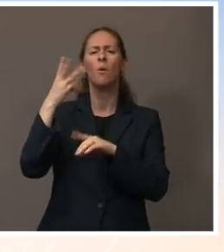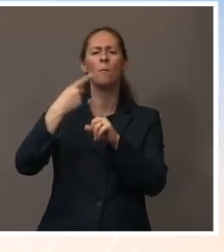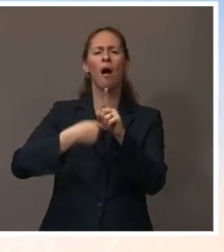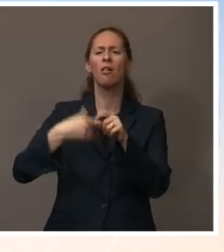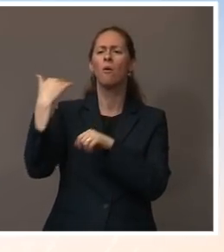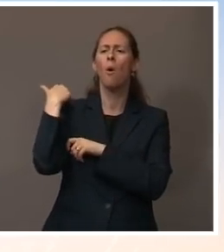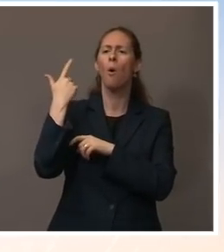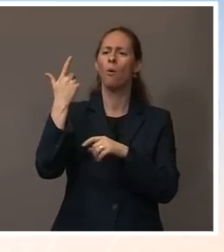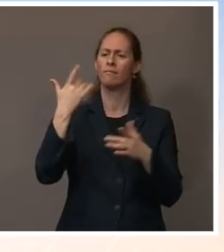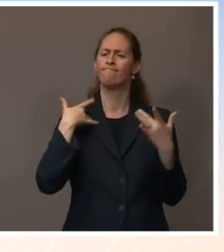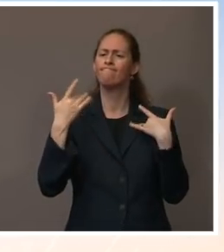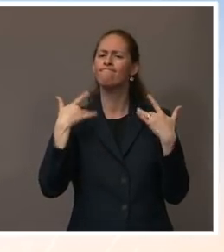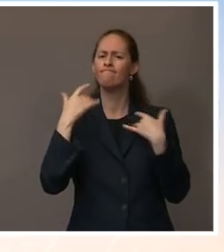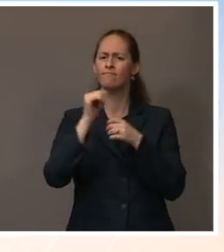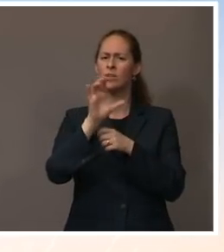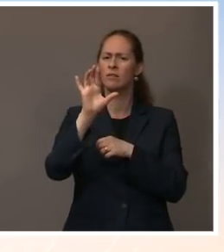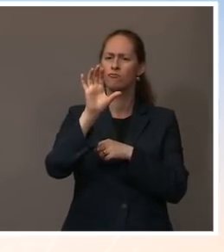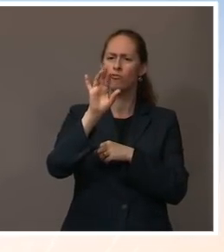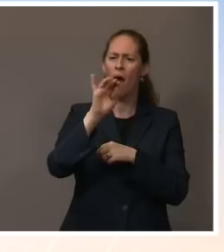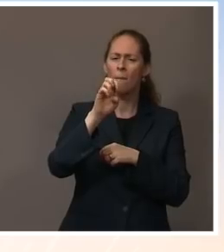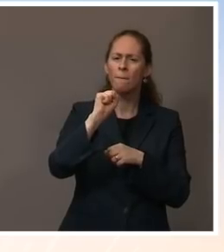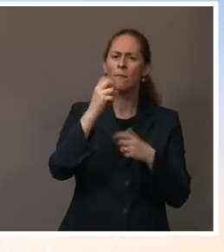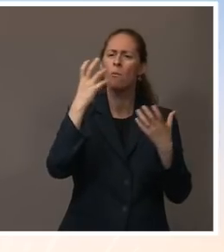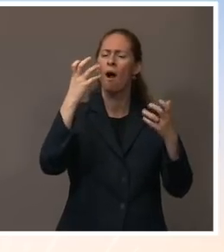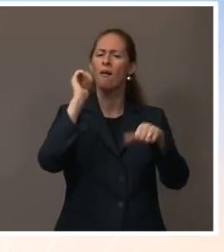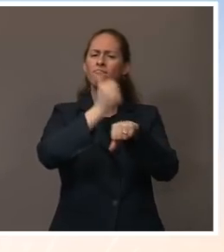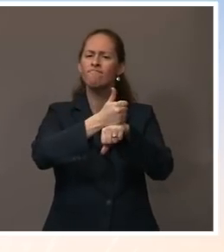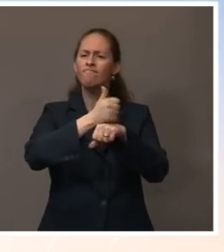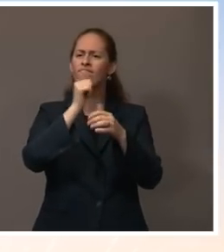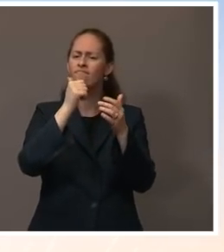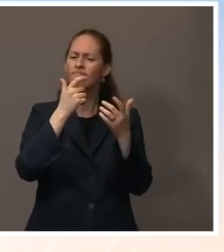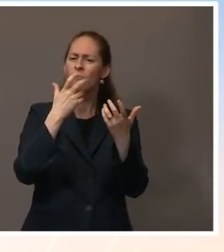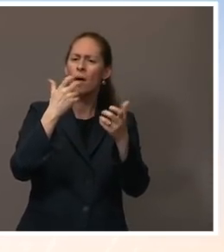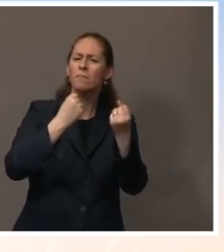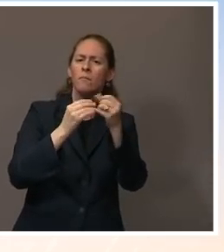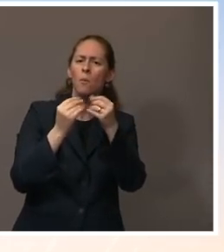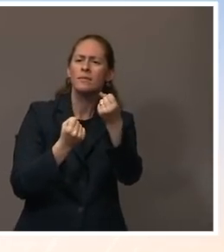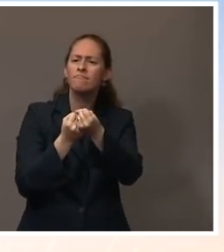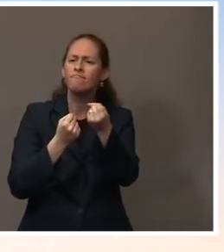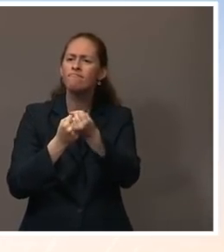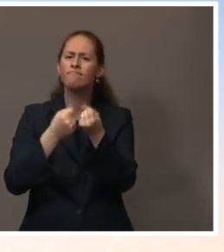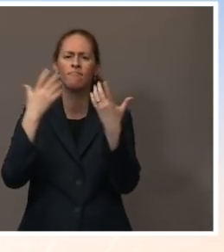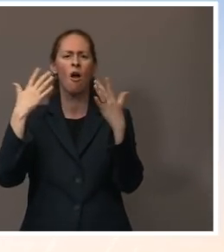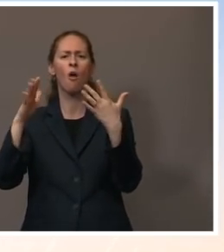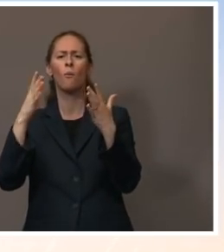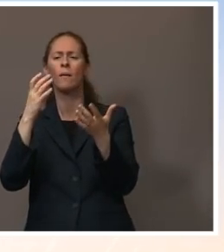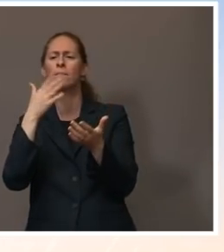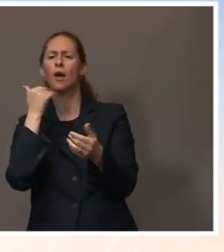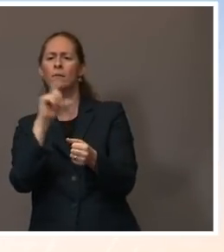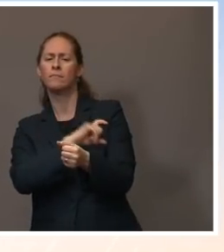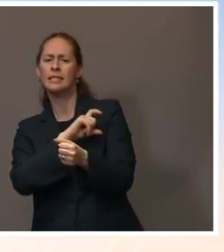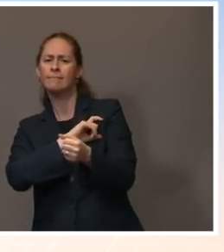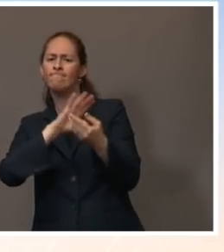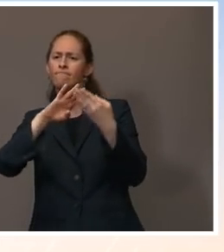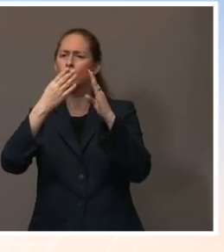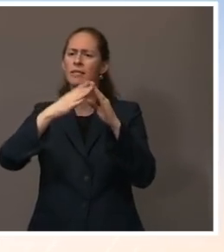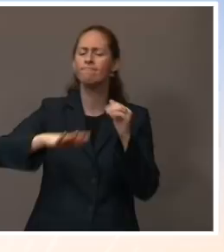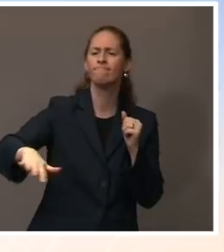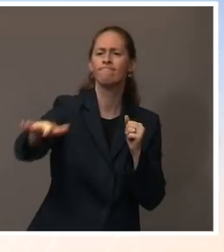announced in his budget his support for community policing and providing funding. Maybe we haven't drawn that clear through-line for all of you,